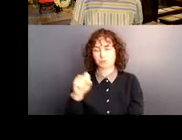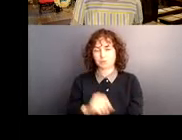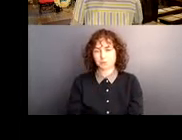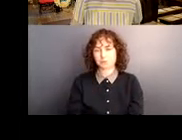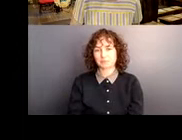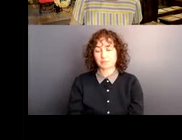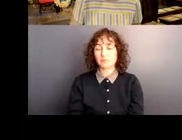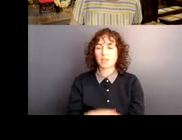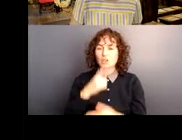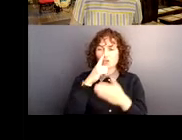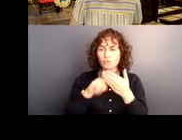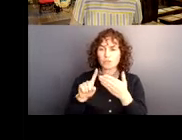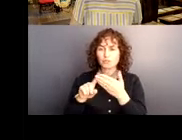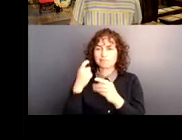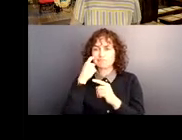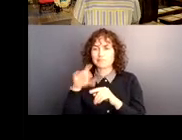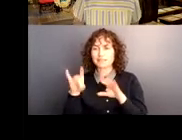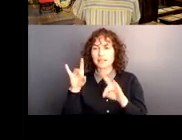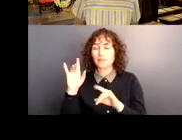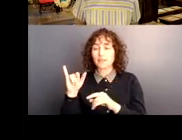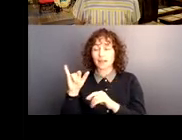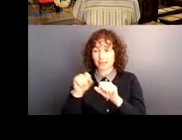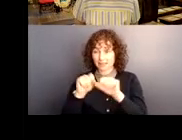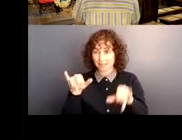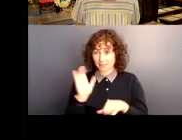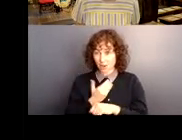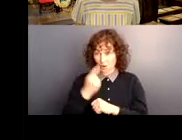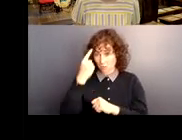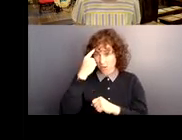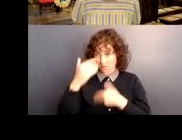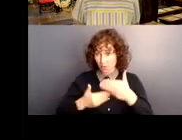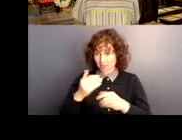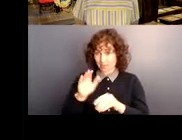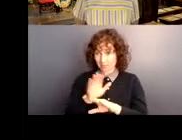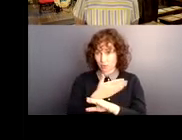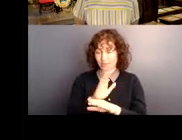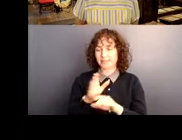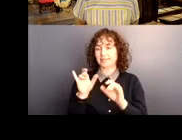Research has discovered that the systems in our brains that process music are the same systems we use